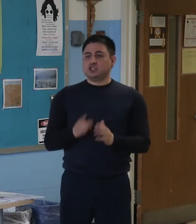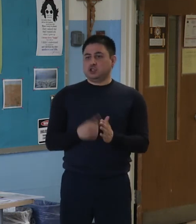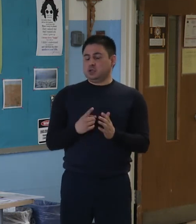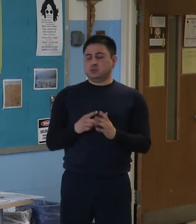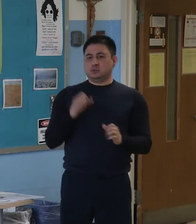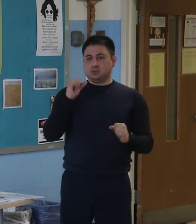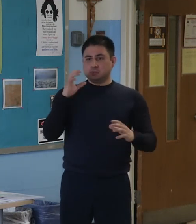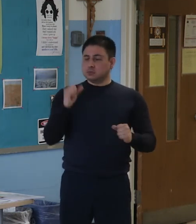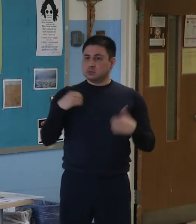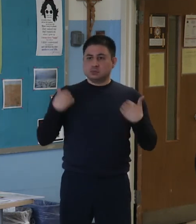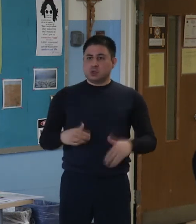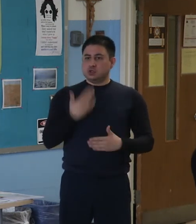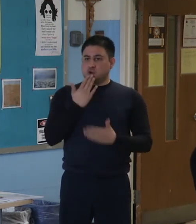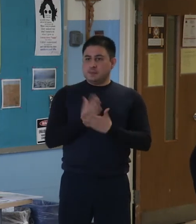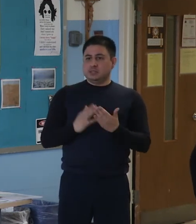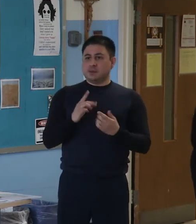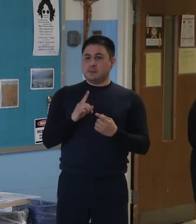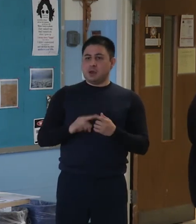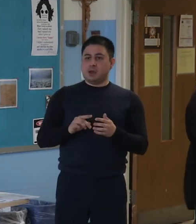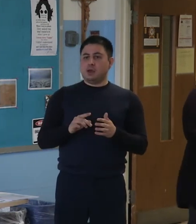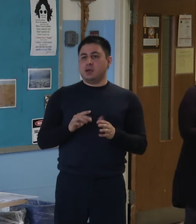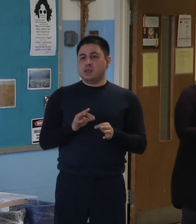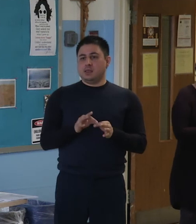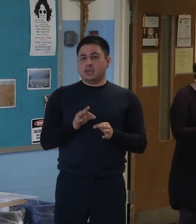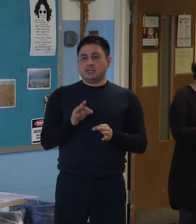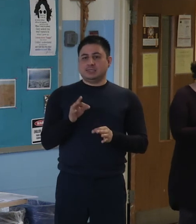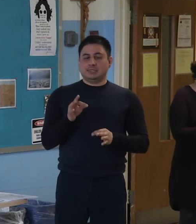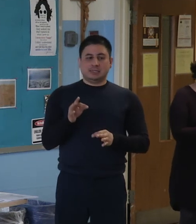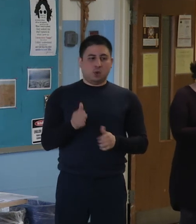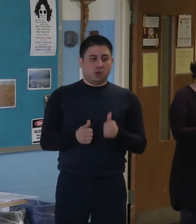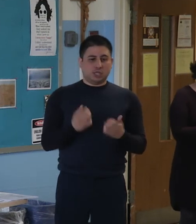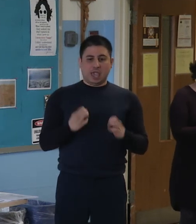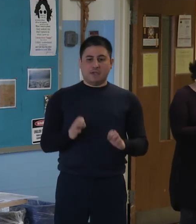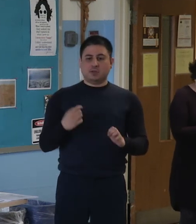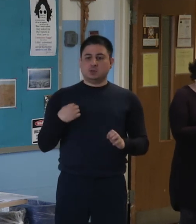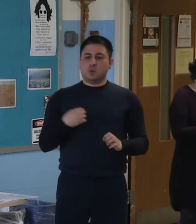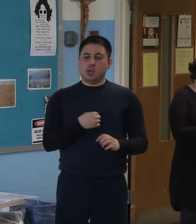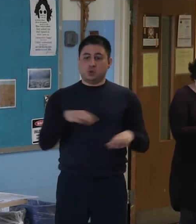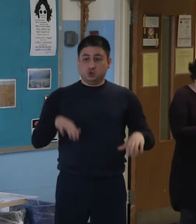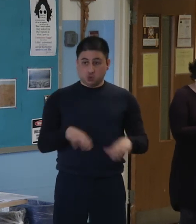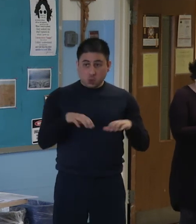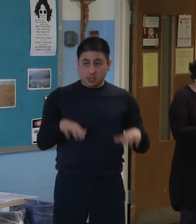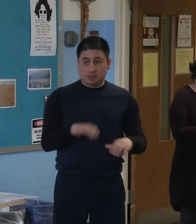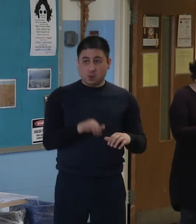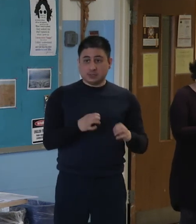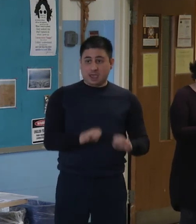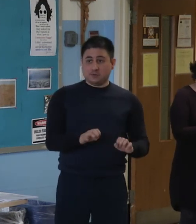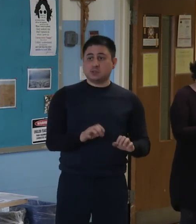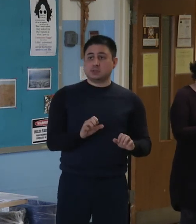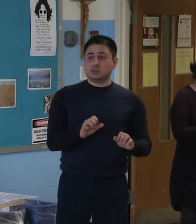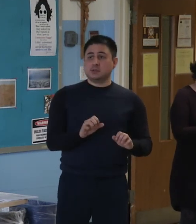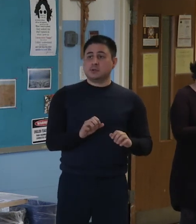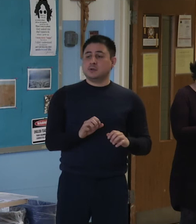to me, it's a good piece, the extent to which efforts we were doing... there wasn't